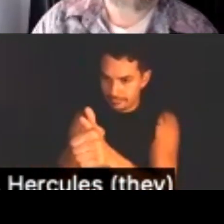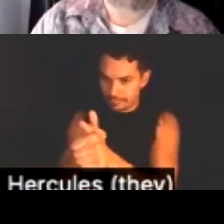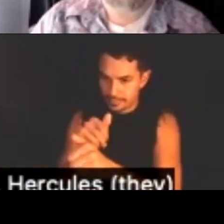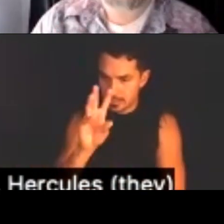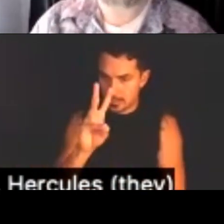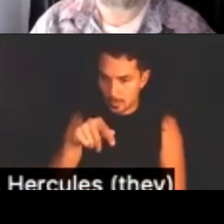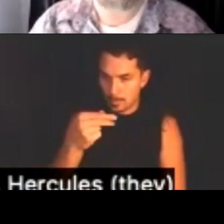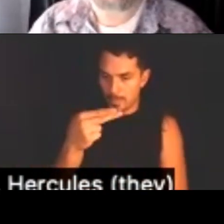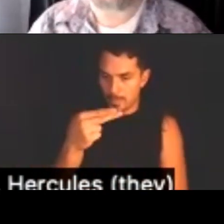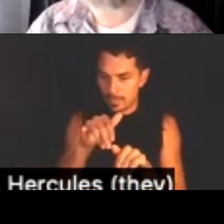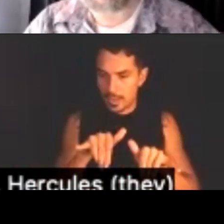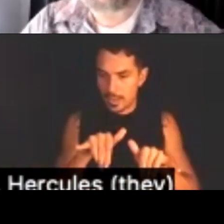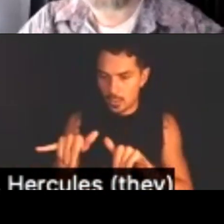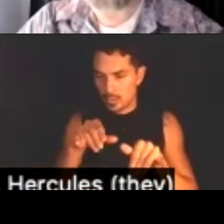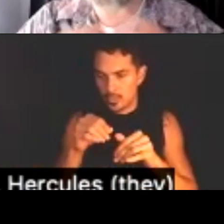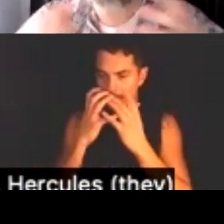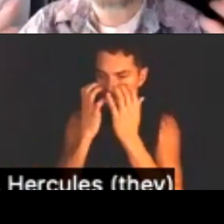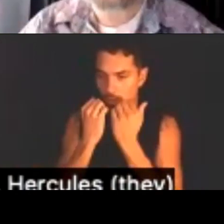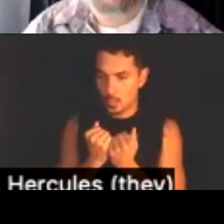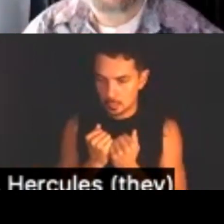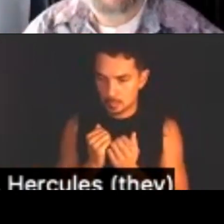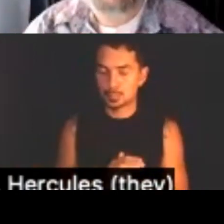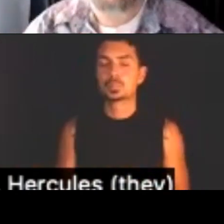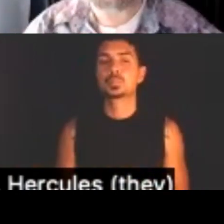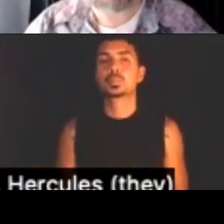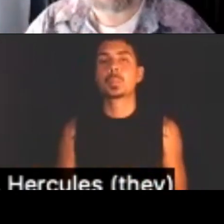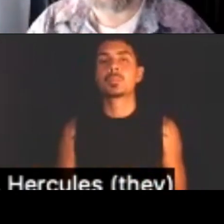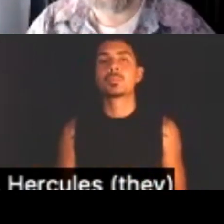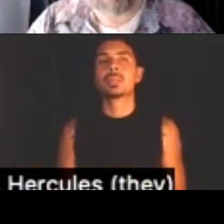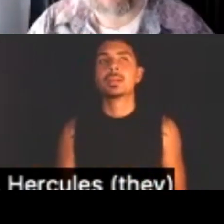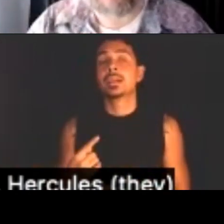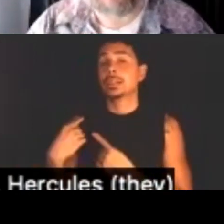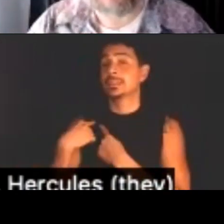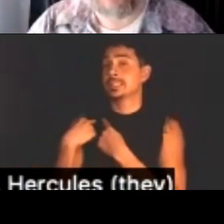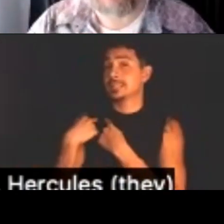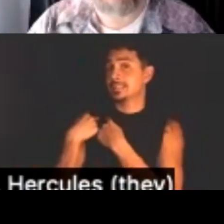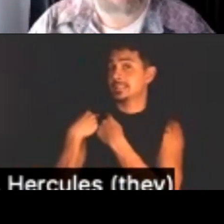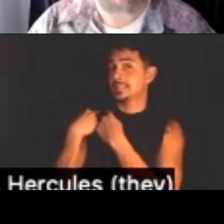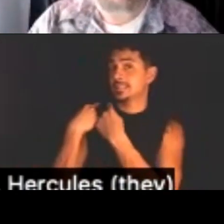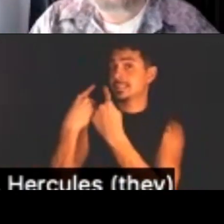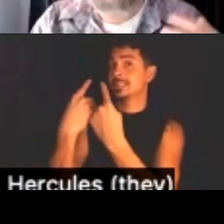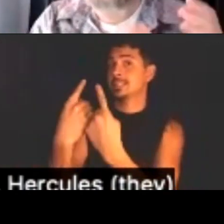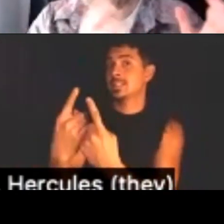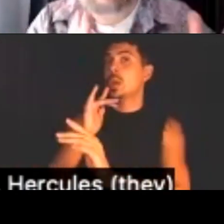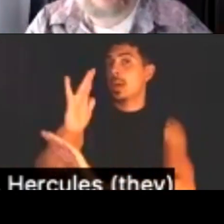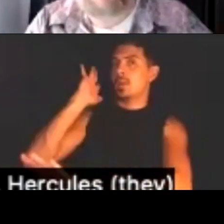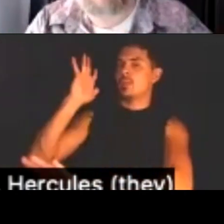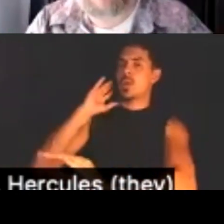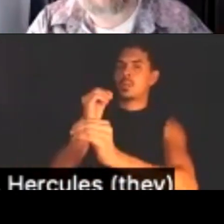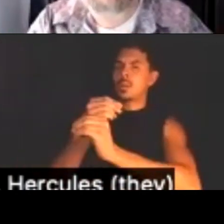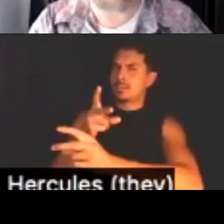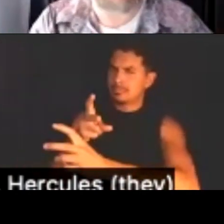And the WPATH Standards have have loosened up a lot, but they used to be very restrictive and have time parameters,